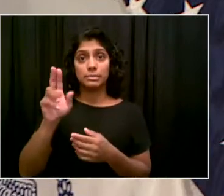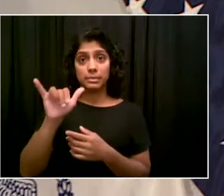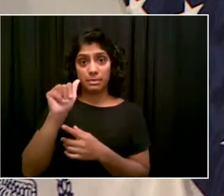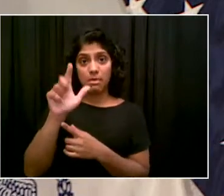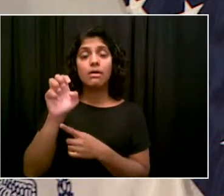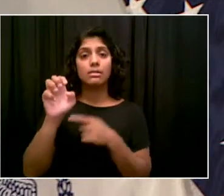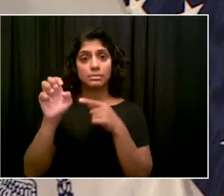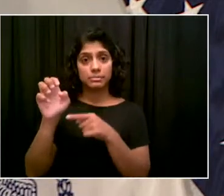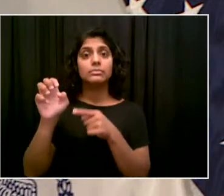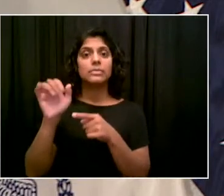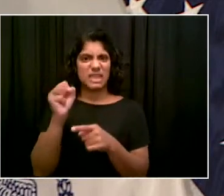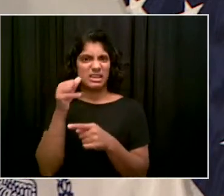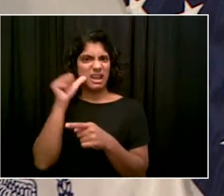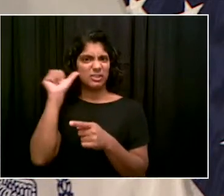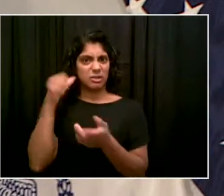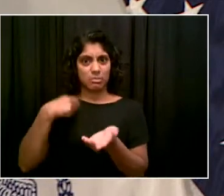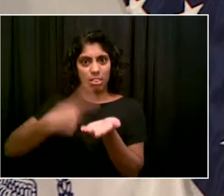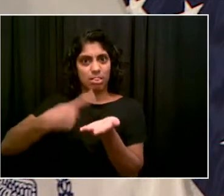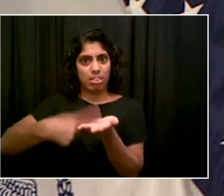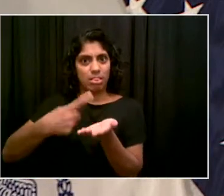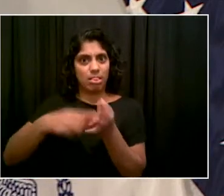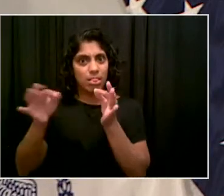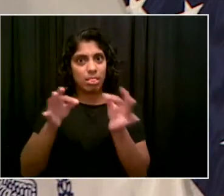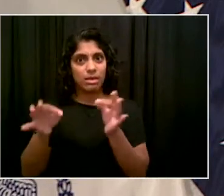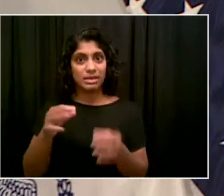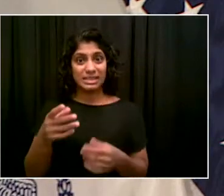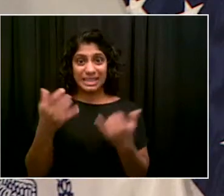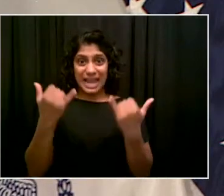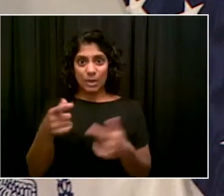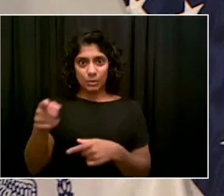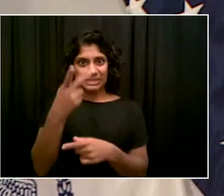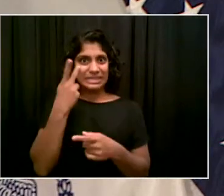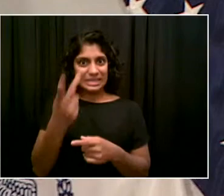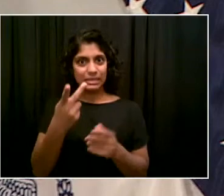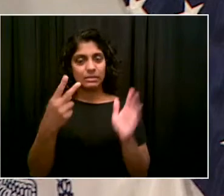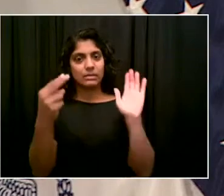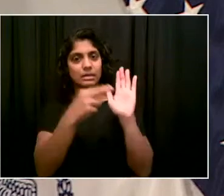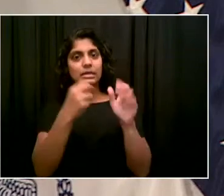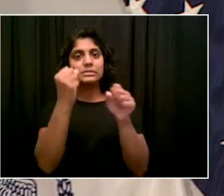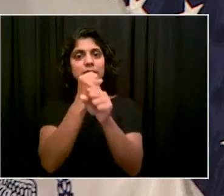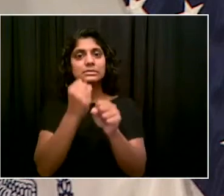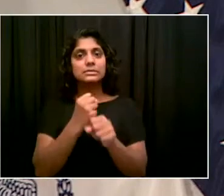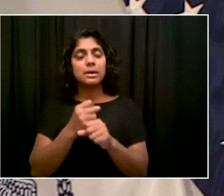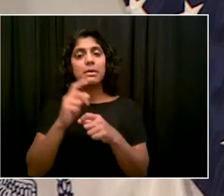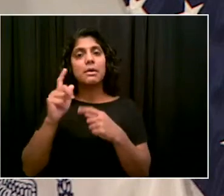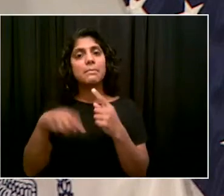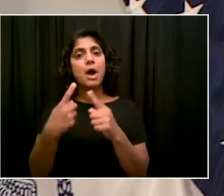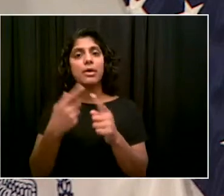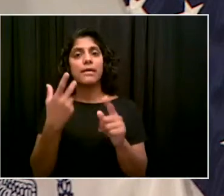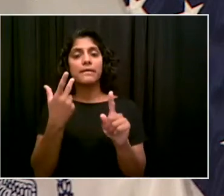WAS A STUDY FROM YALE UNIVERSITY ABOUT THE LIFE- AVSING IMPACT OF THE VACCINE.